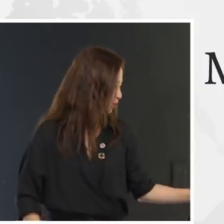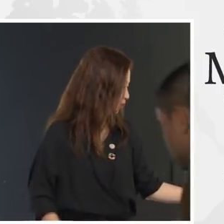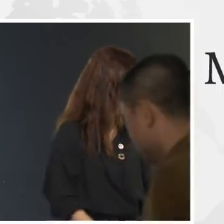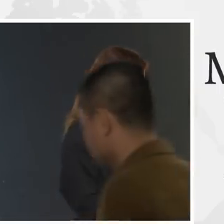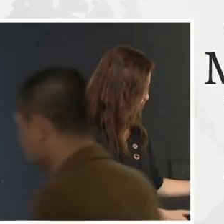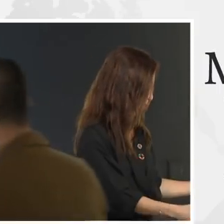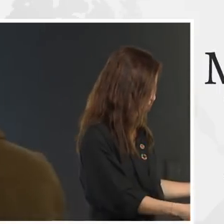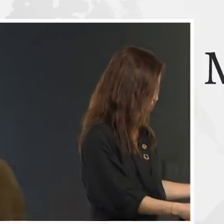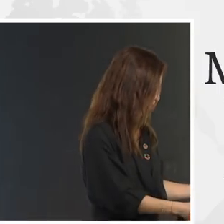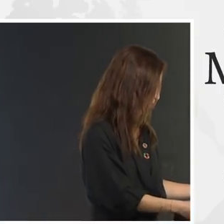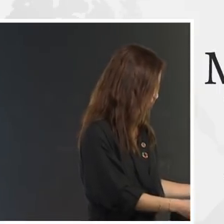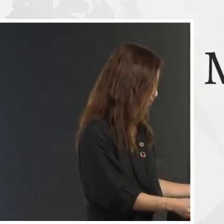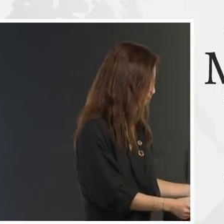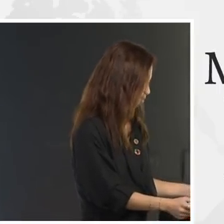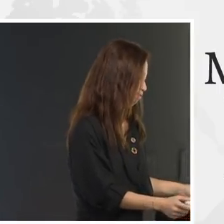Thank you so much.